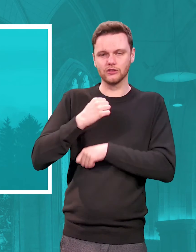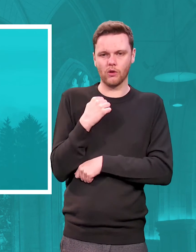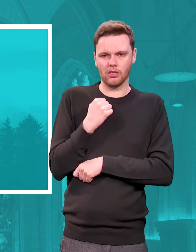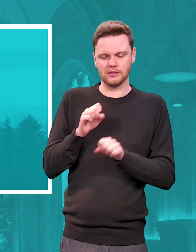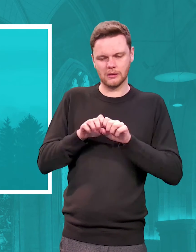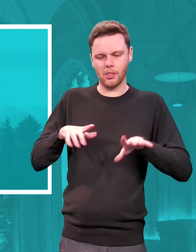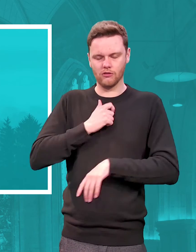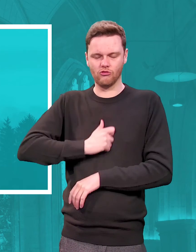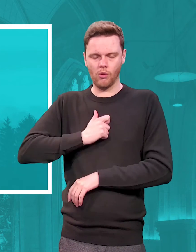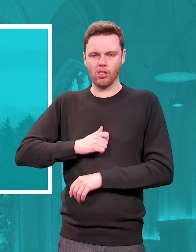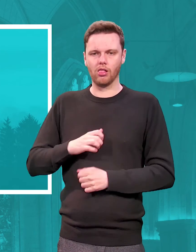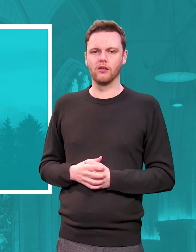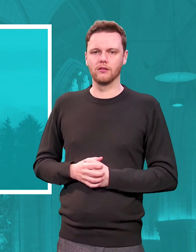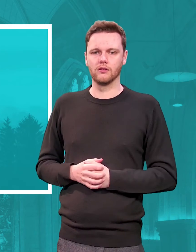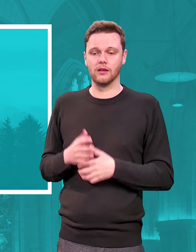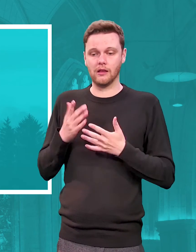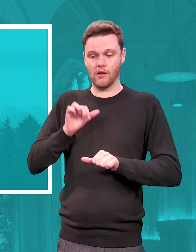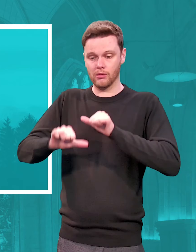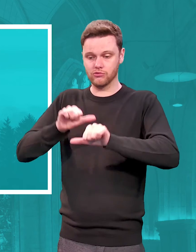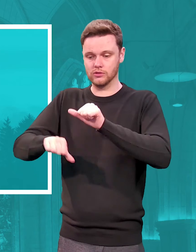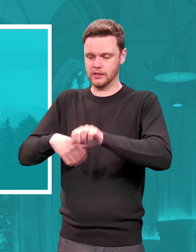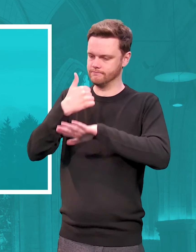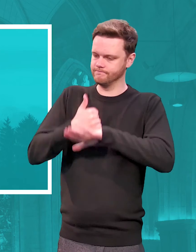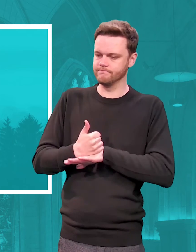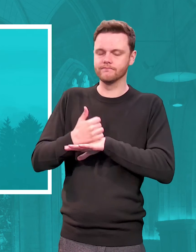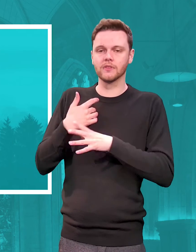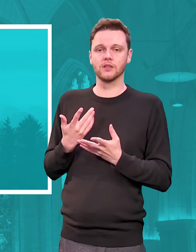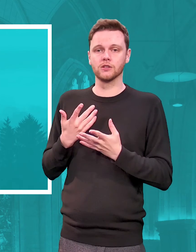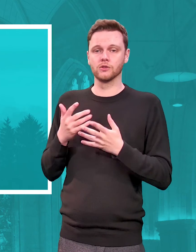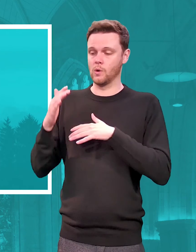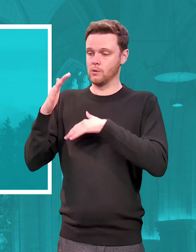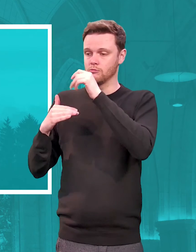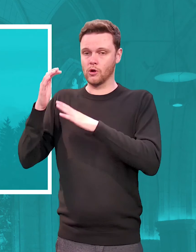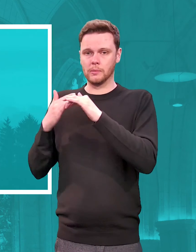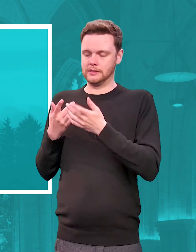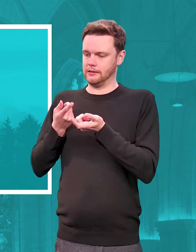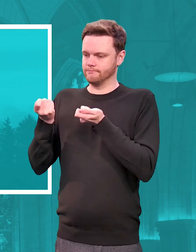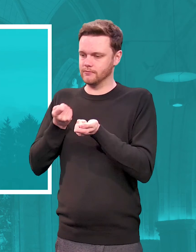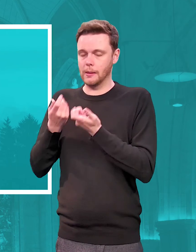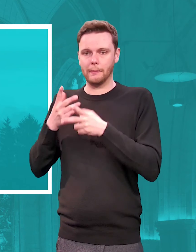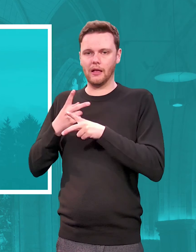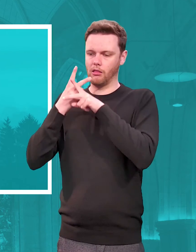The process is now well established, and proposals concerning property matters are being routinely reviewed by the Trust.